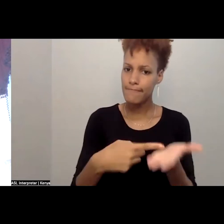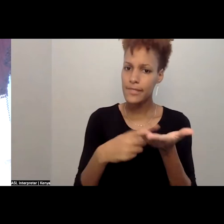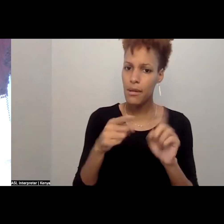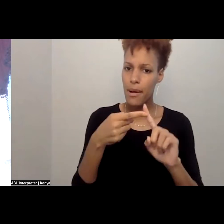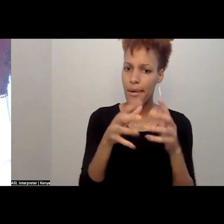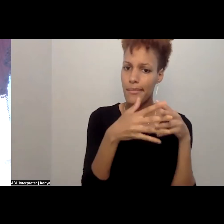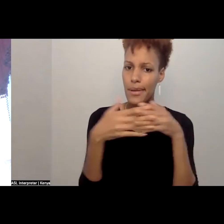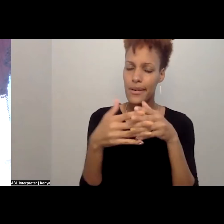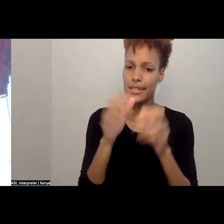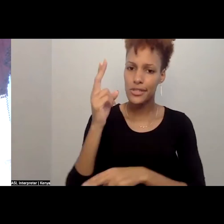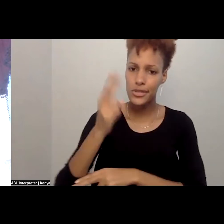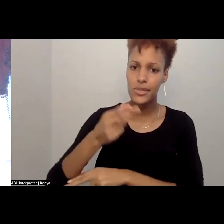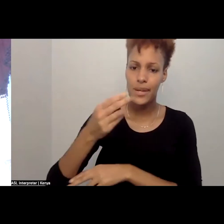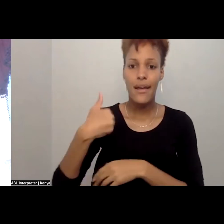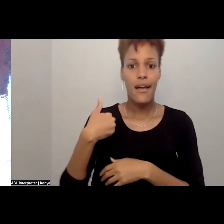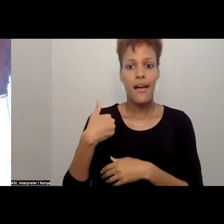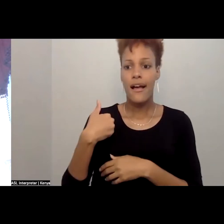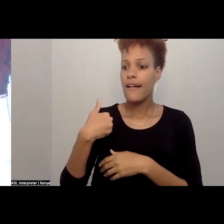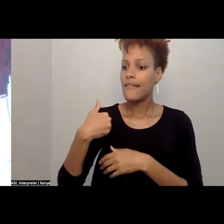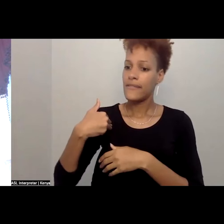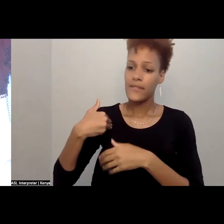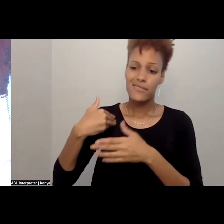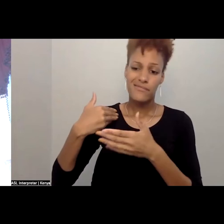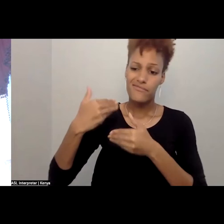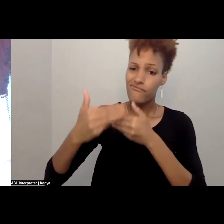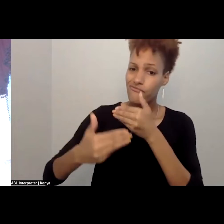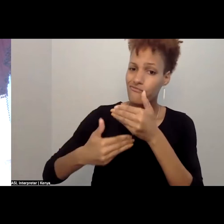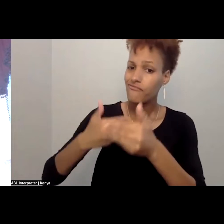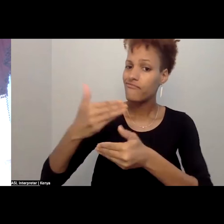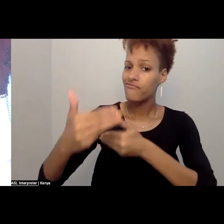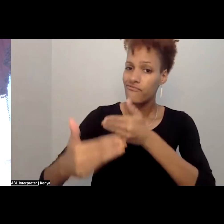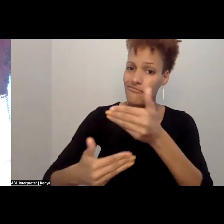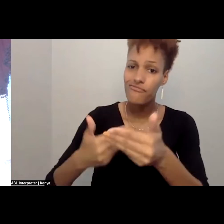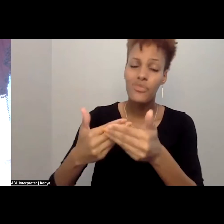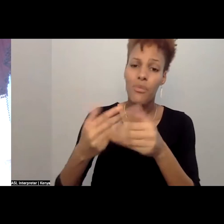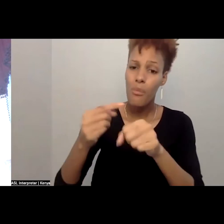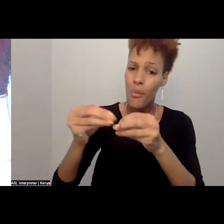we have a, we have a really long way to go to convince people that it's important to